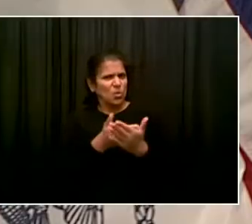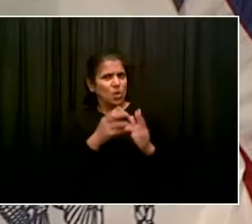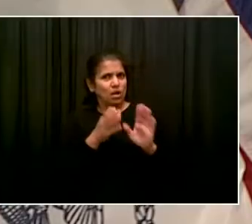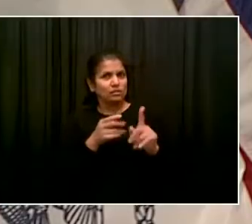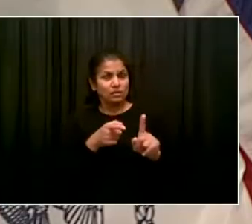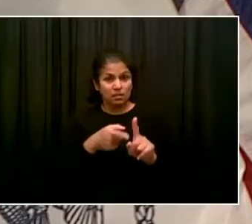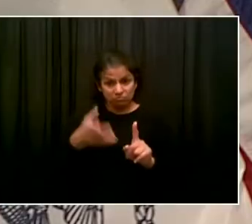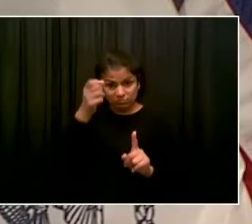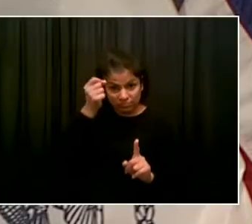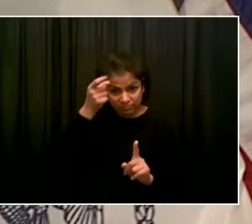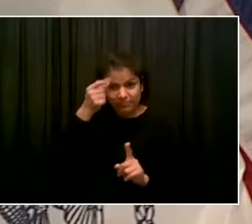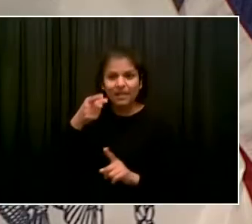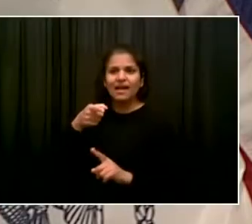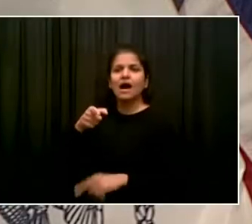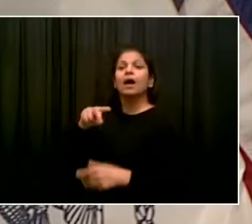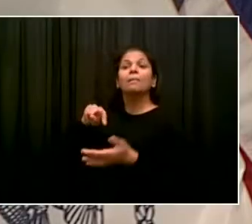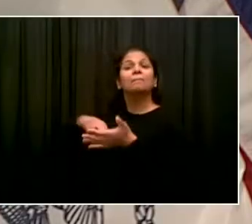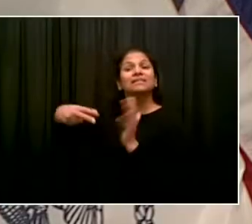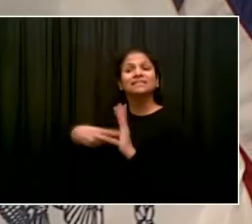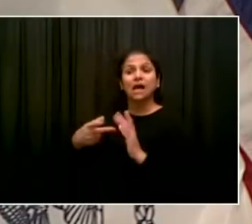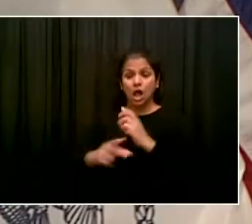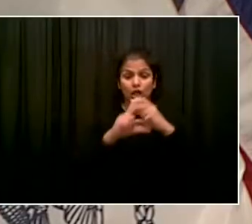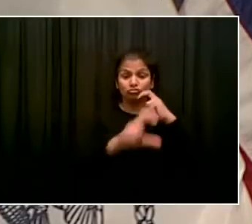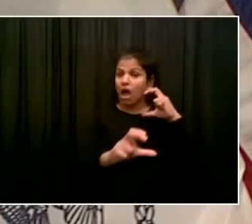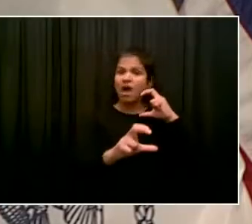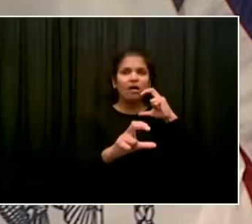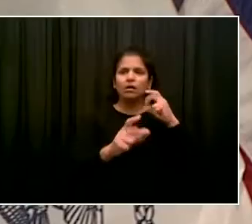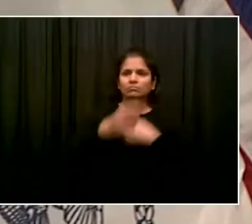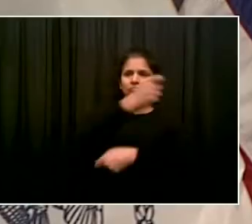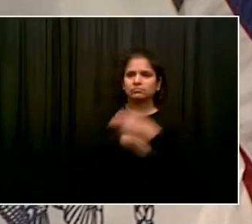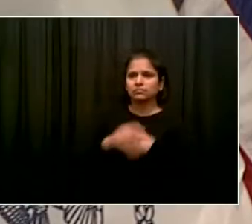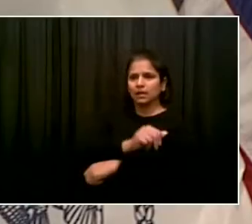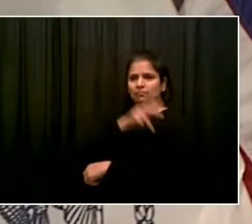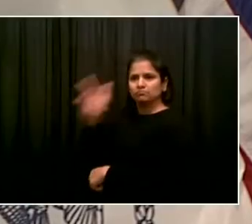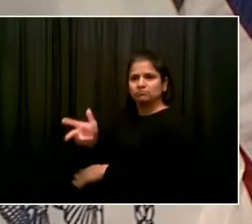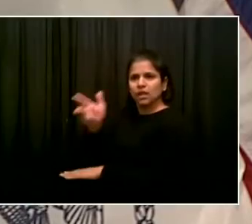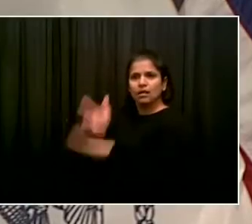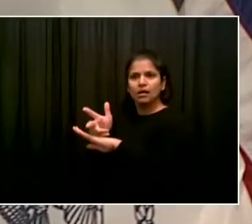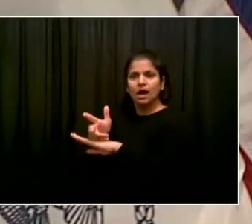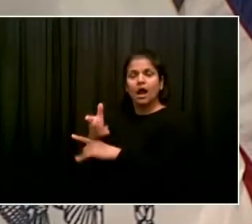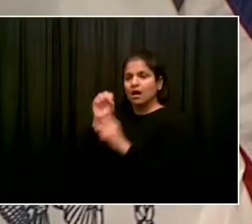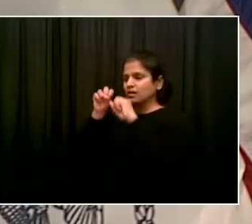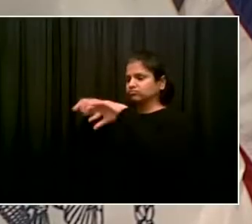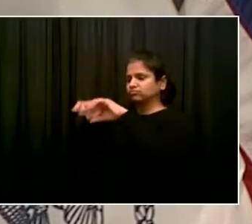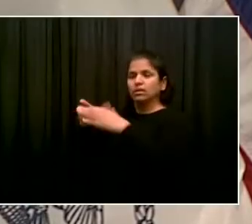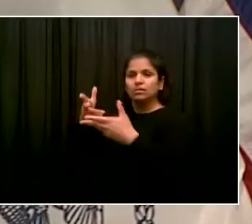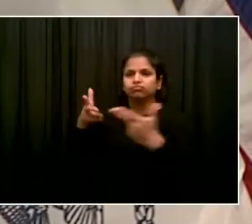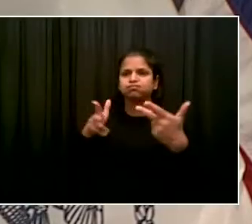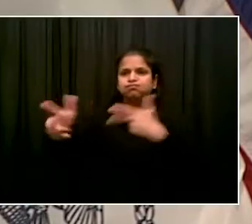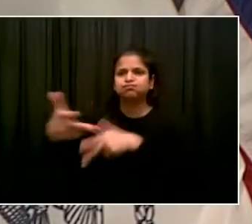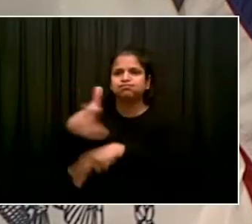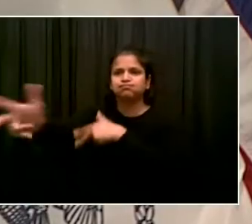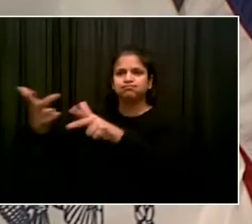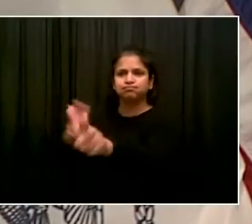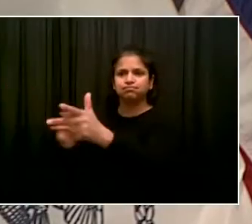SEE IT. IS NOT VERY CROWDED, THERE NEEDS TO BE A LOT MORE LEVITY